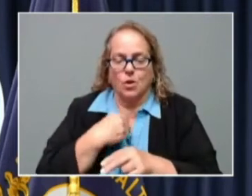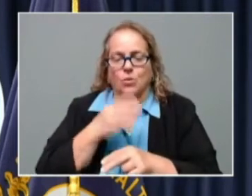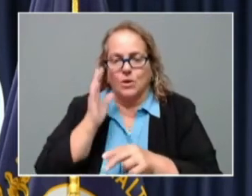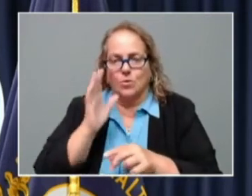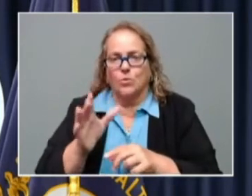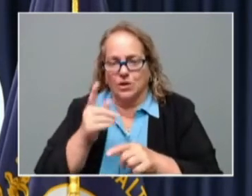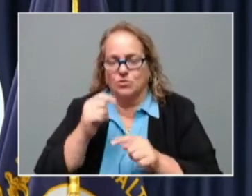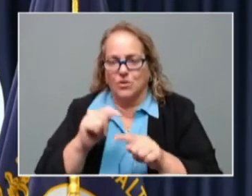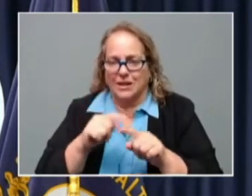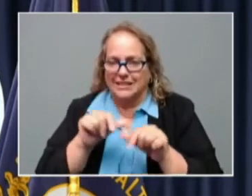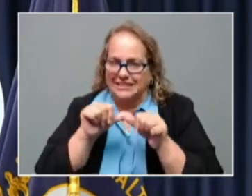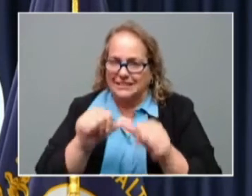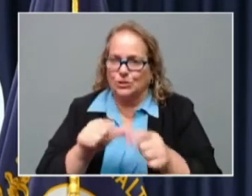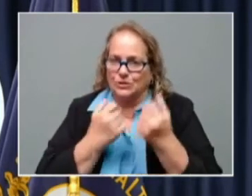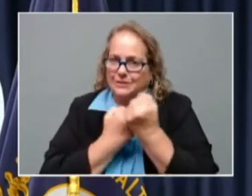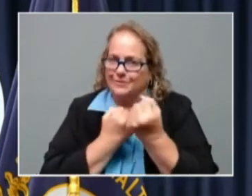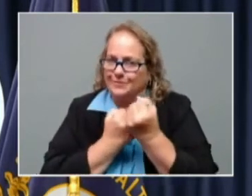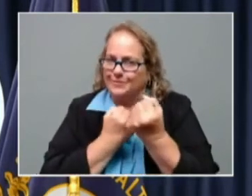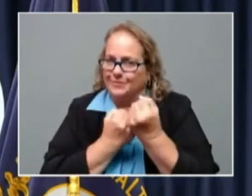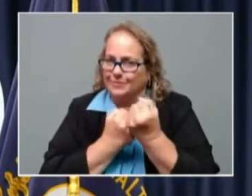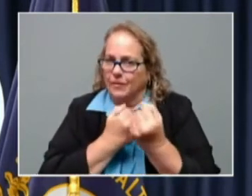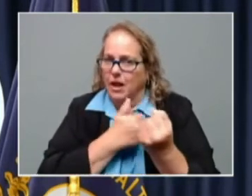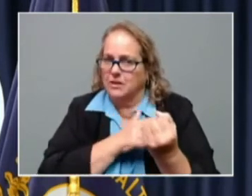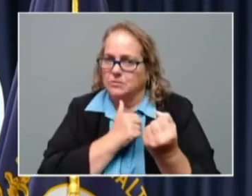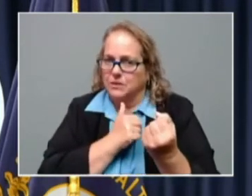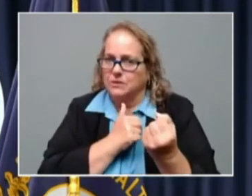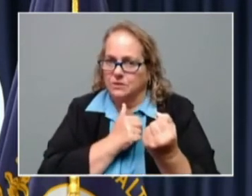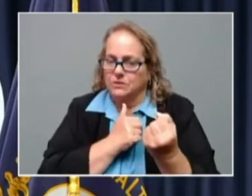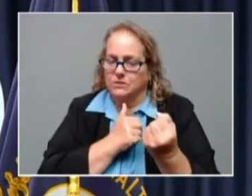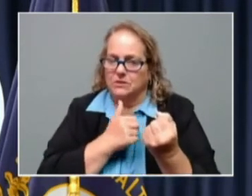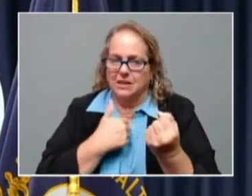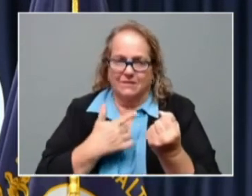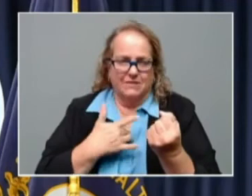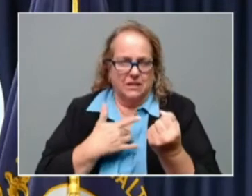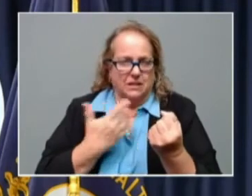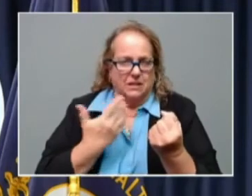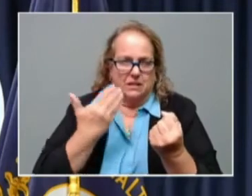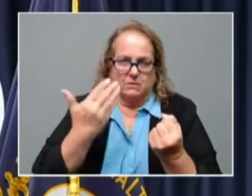can. But I would, I would think, you know, the next the next month is still